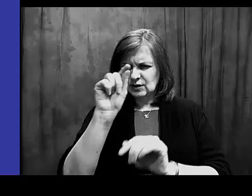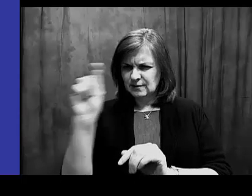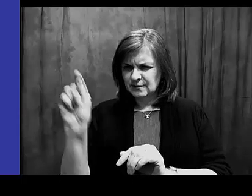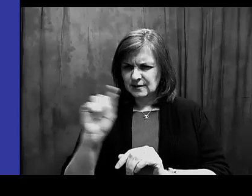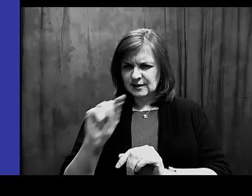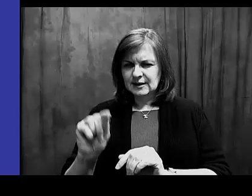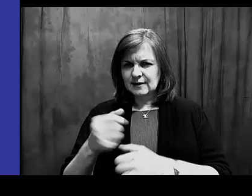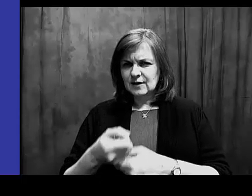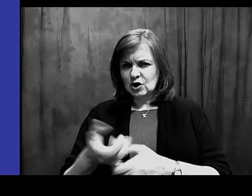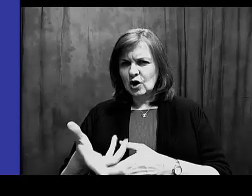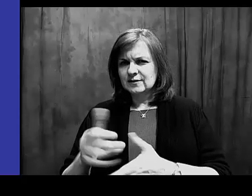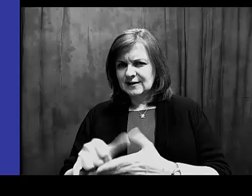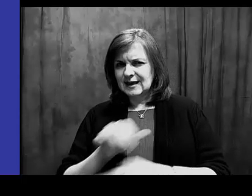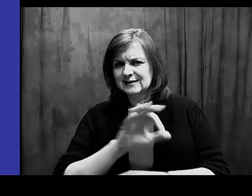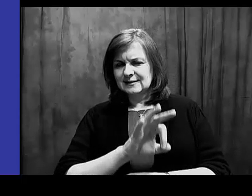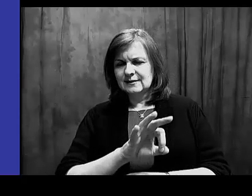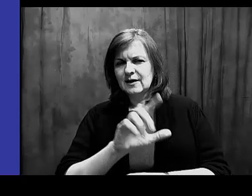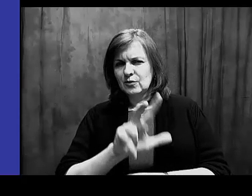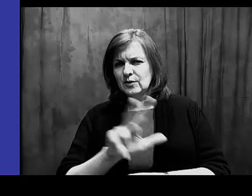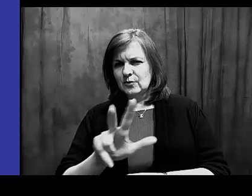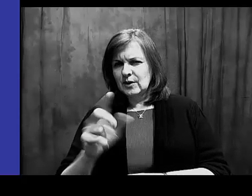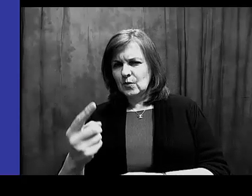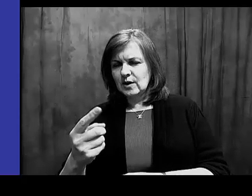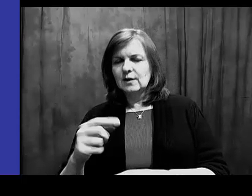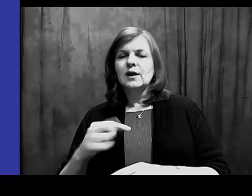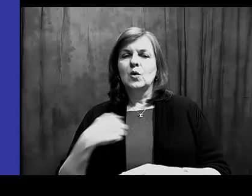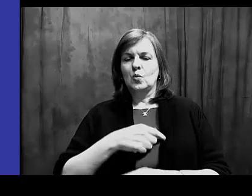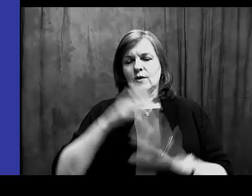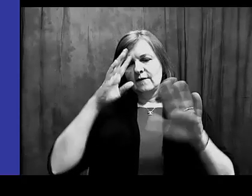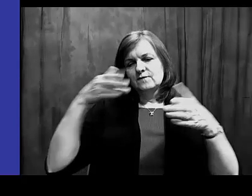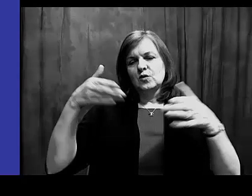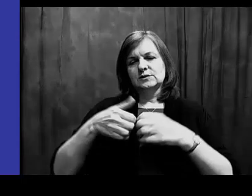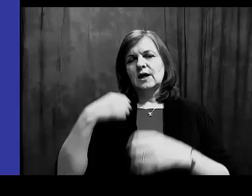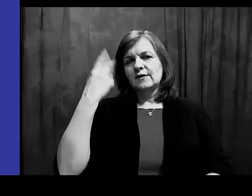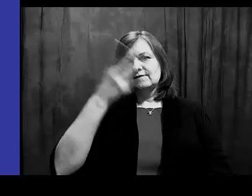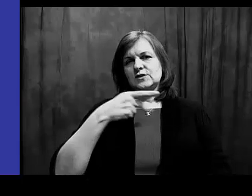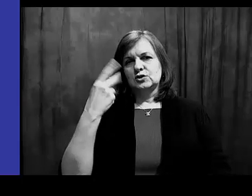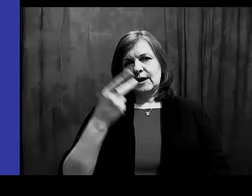of that would go along with this were going to focus on the phenotypes -- that's what Mendel